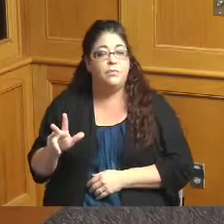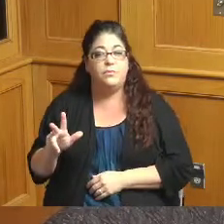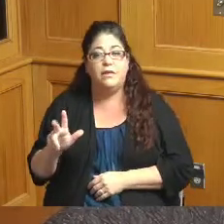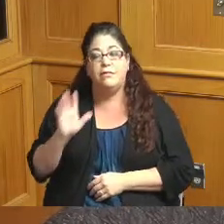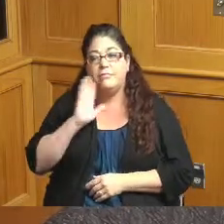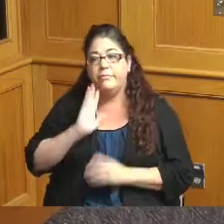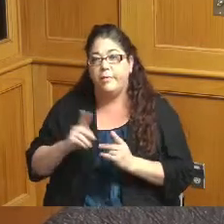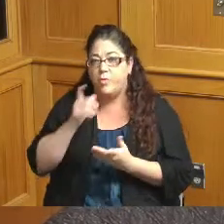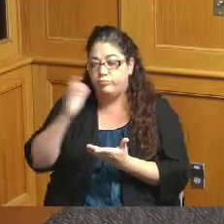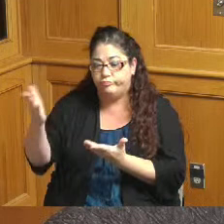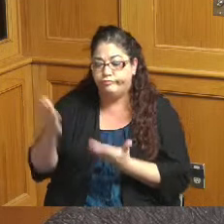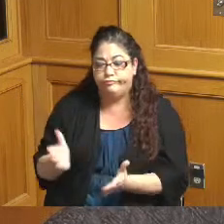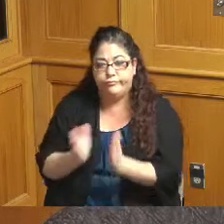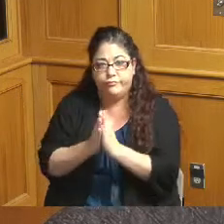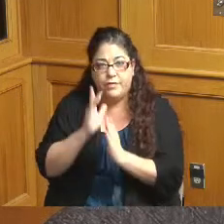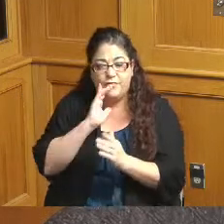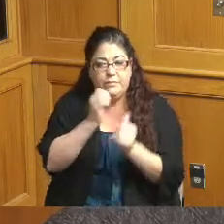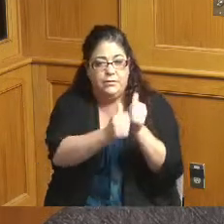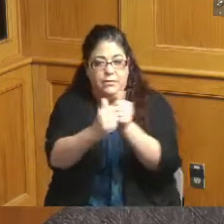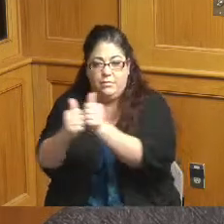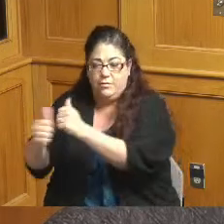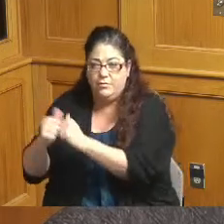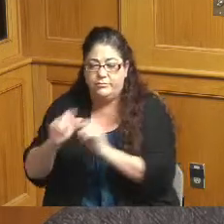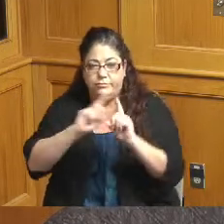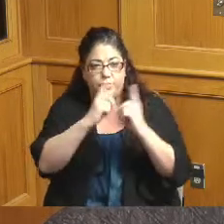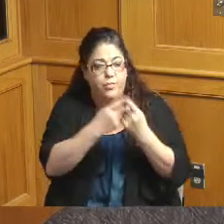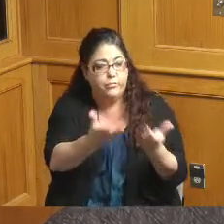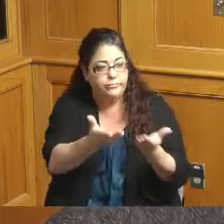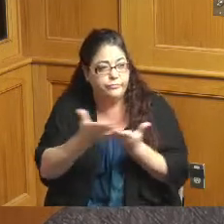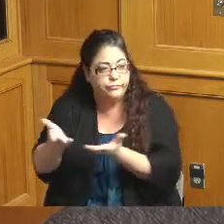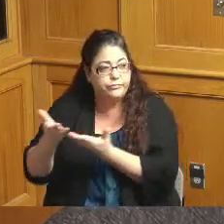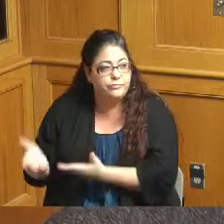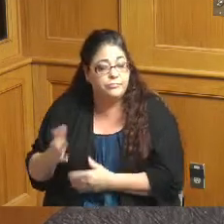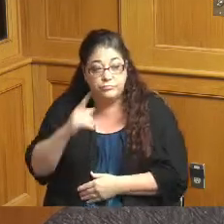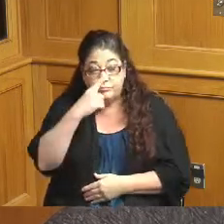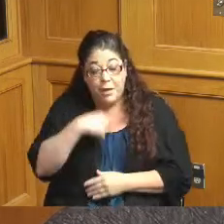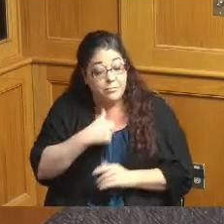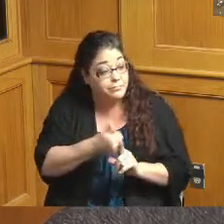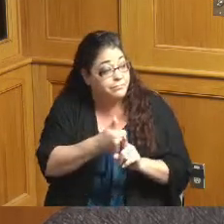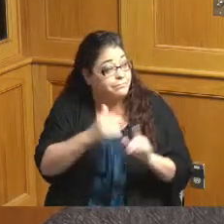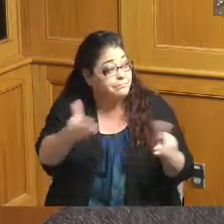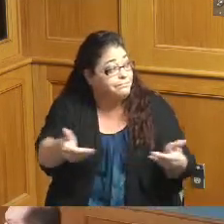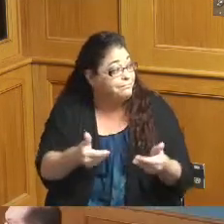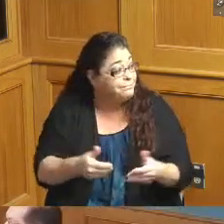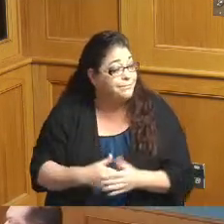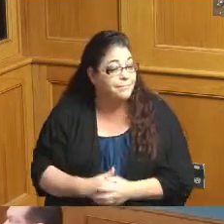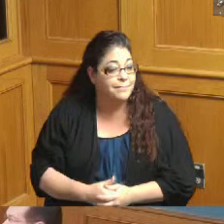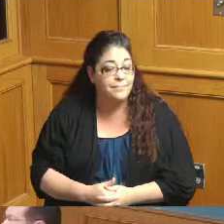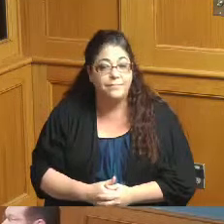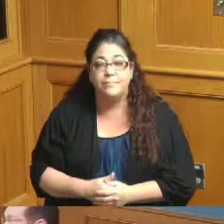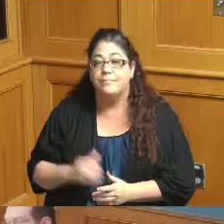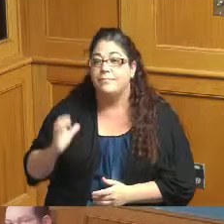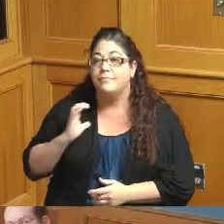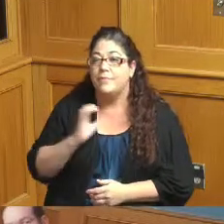forward from each department would you like to introduce yourself Commissioner Alicia Reese